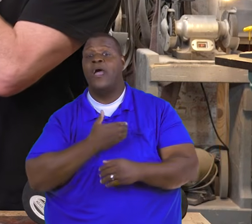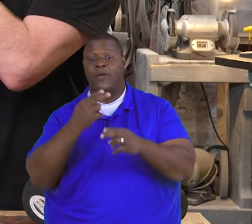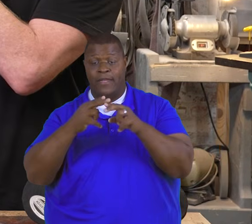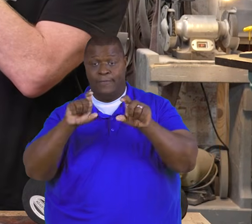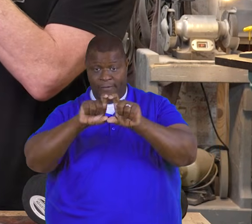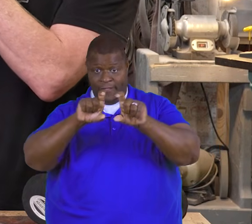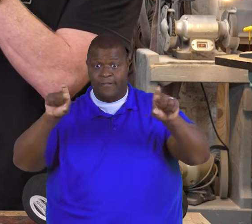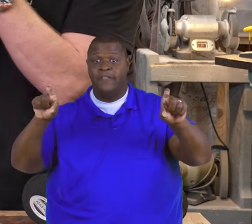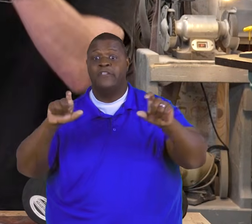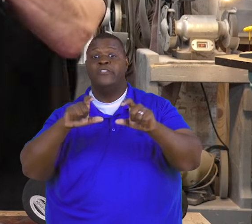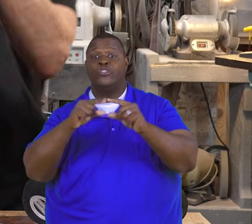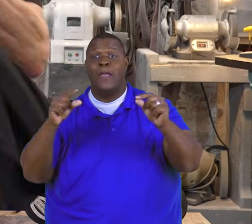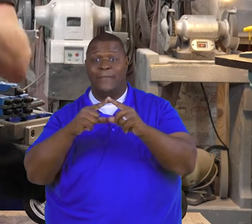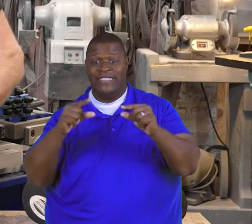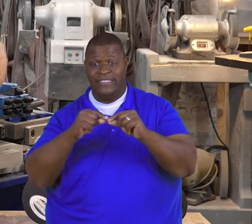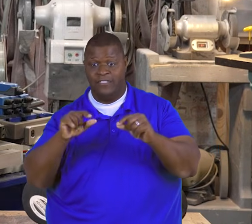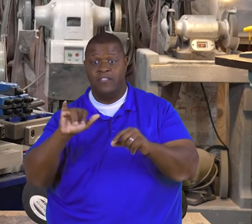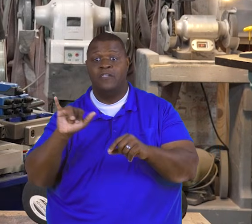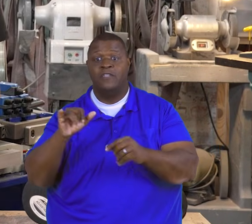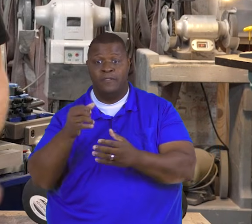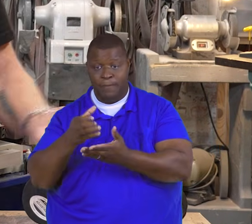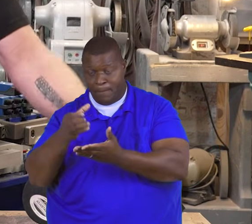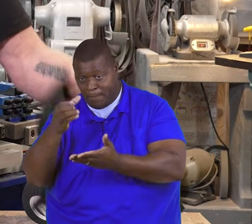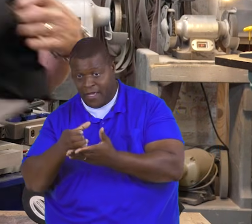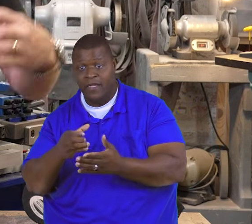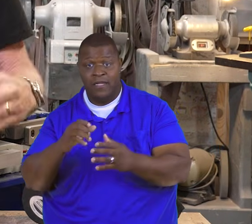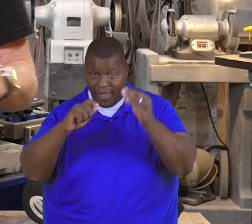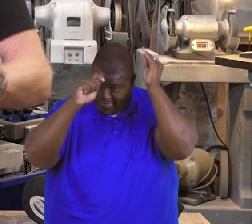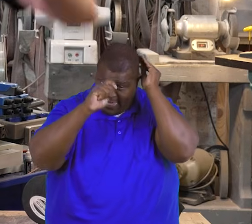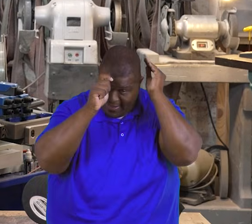one of my all-time favorite new designs. We're also selling Tested mugs and Tested hats.